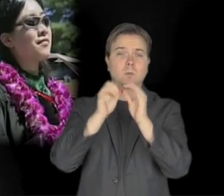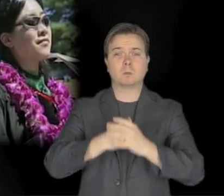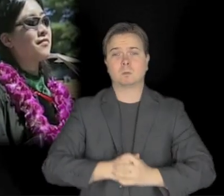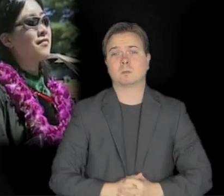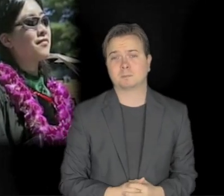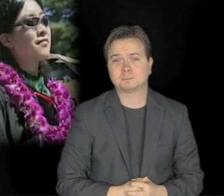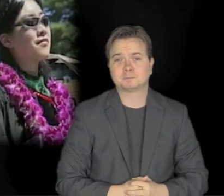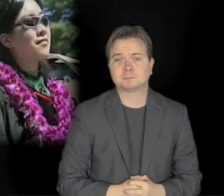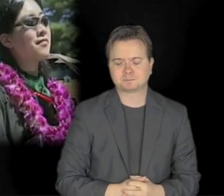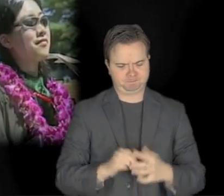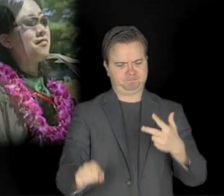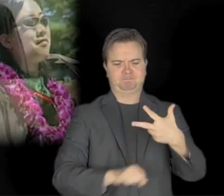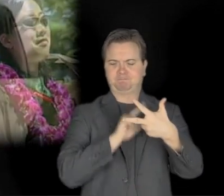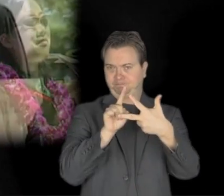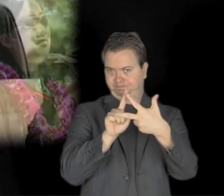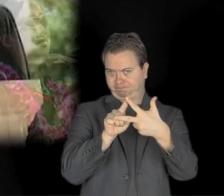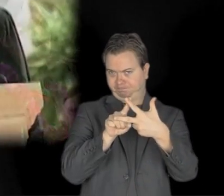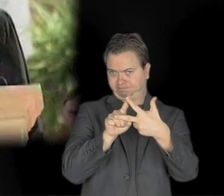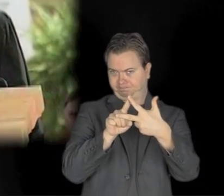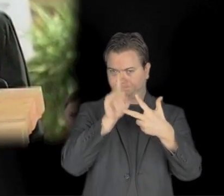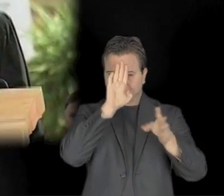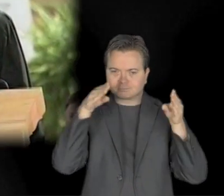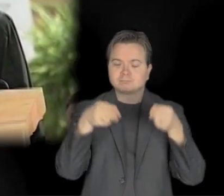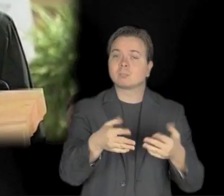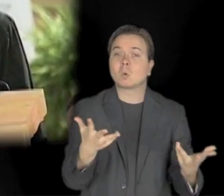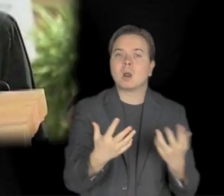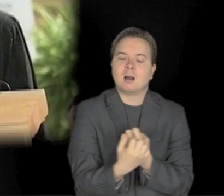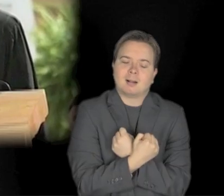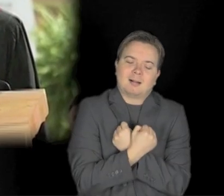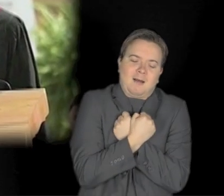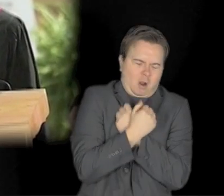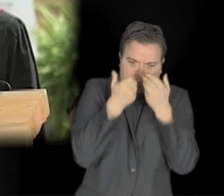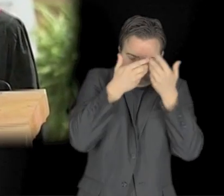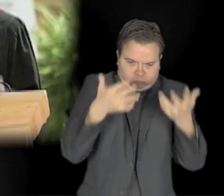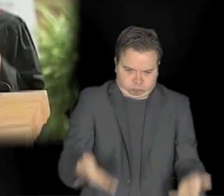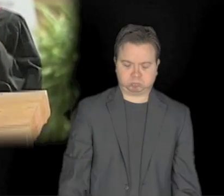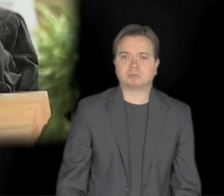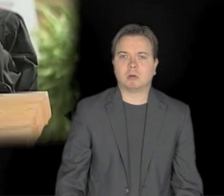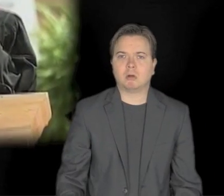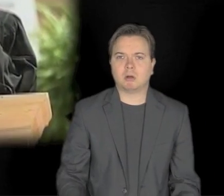My second story is about love and loss.